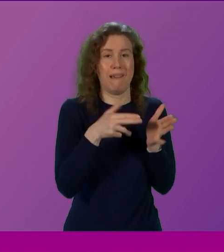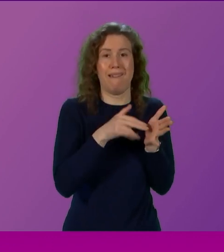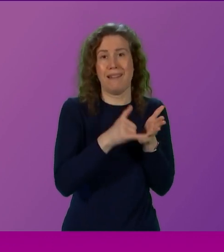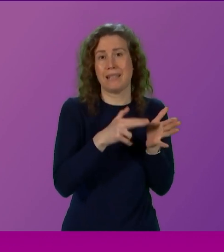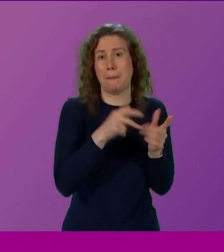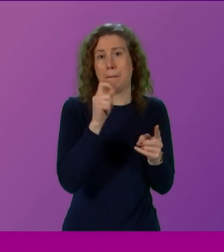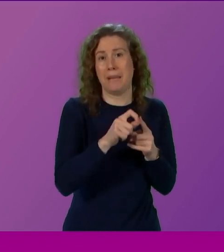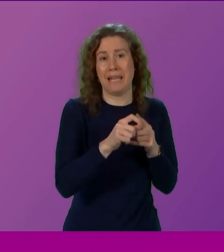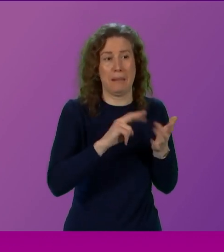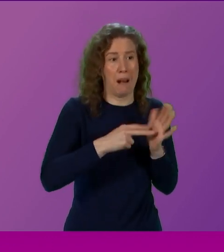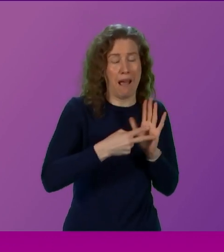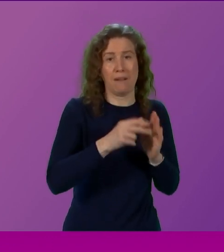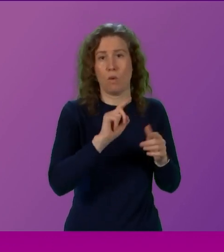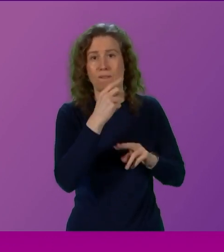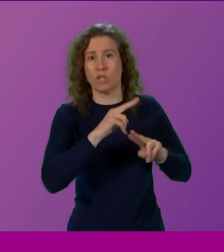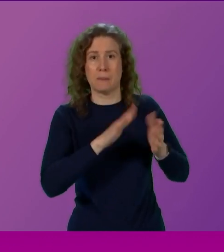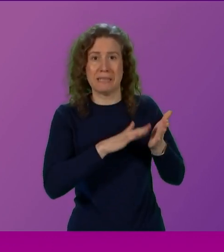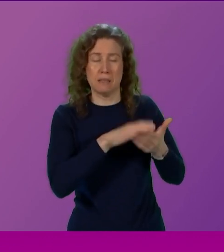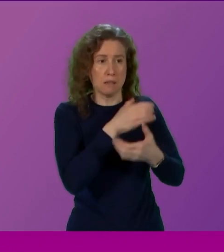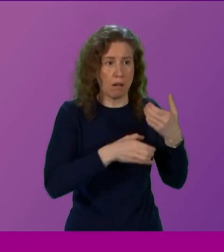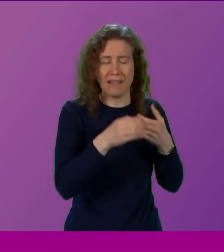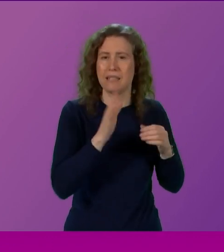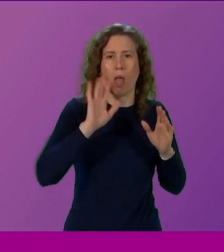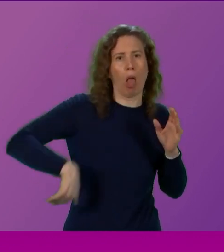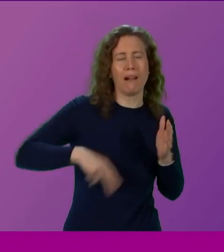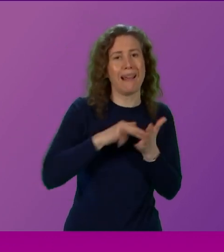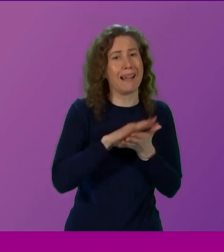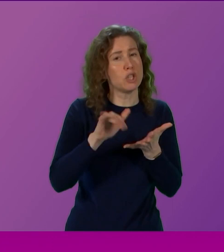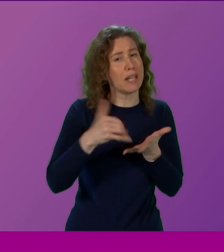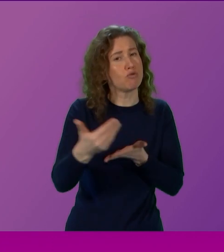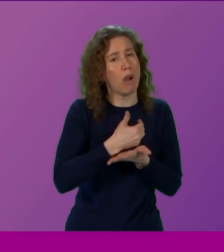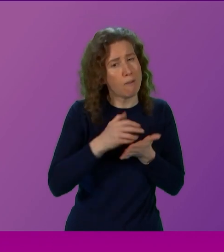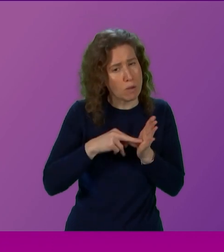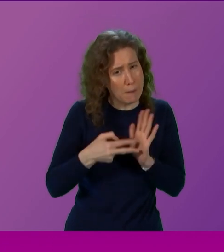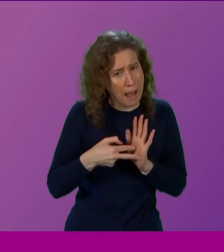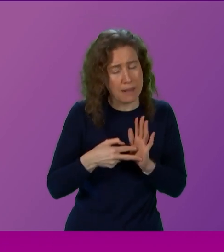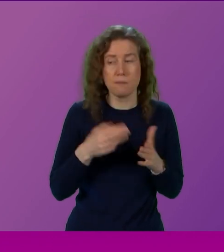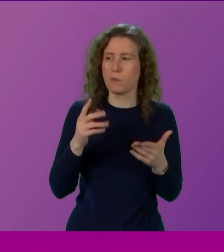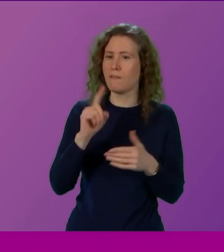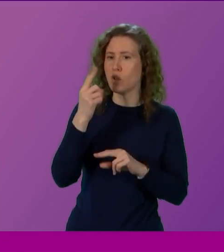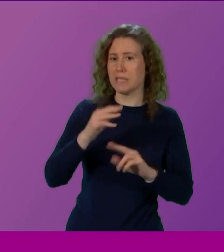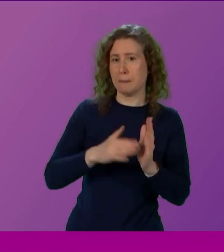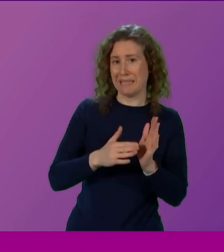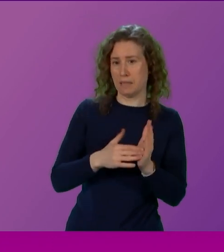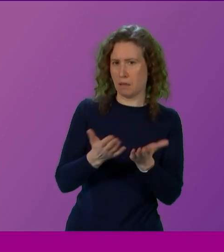succession plan than on the NHS recovery plan. What does the First Minister have to say to my